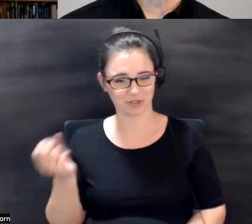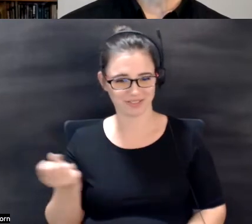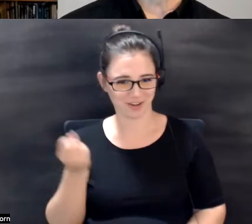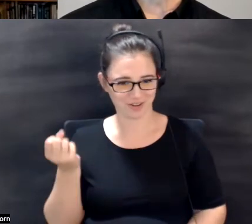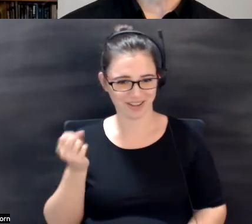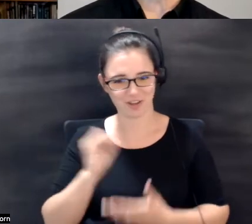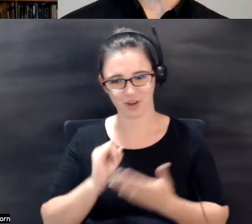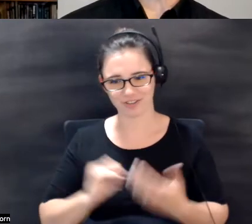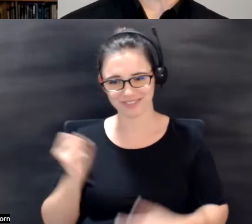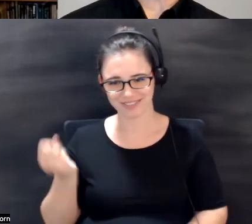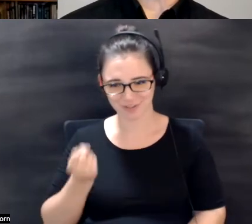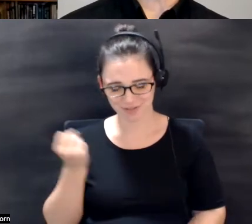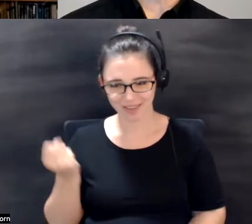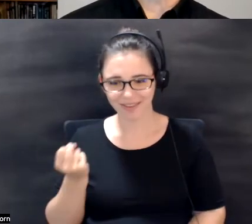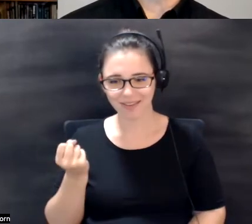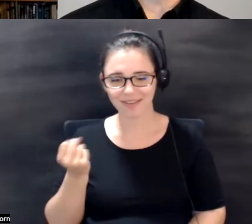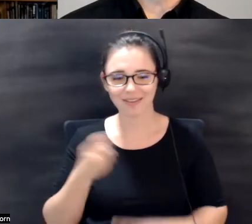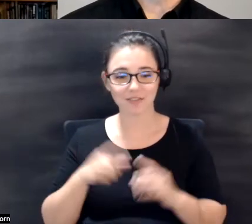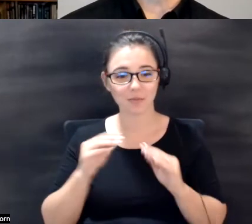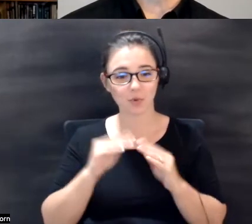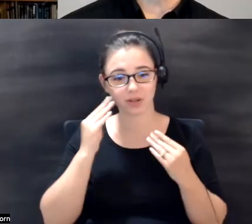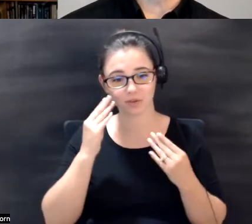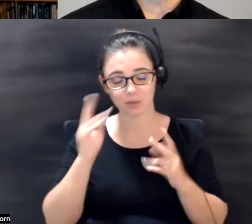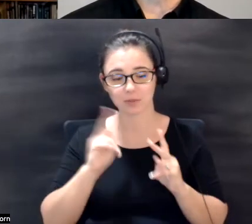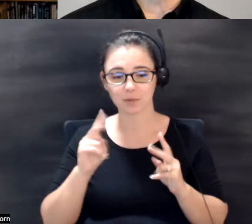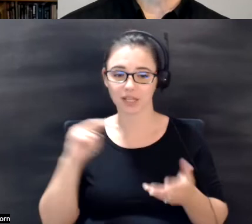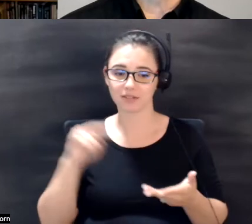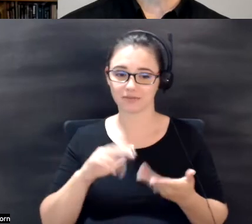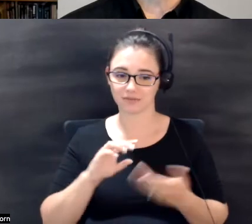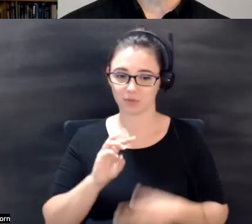And for more information, people can go to our website, dracutarts.com.